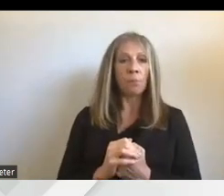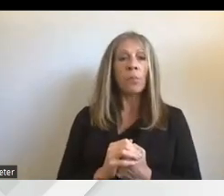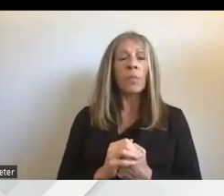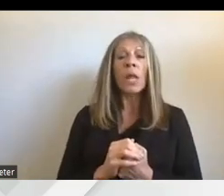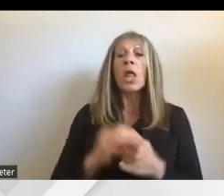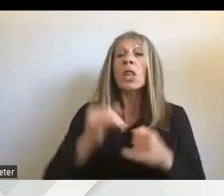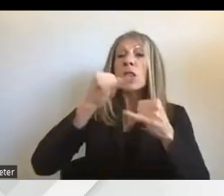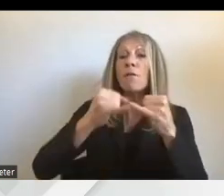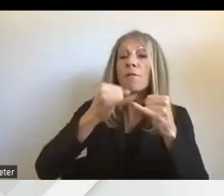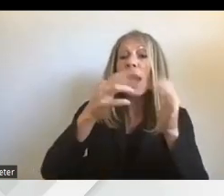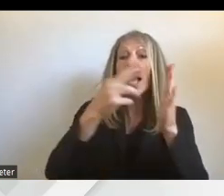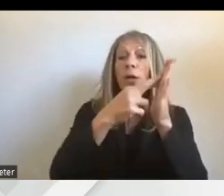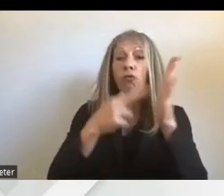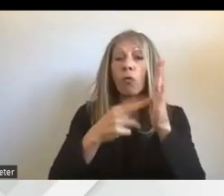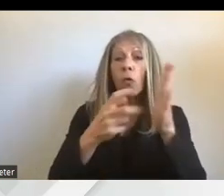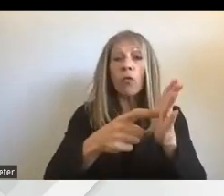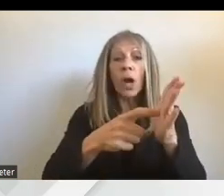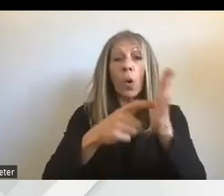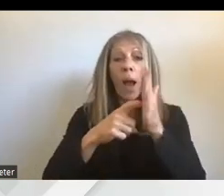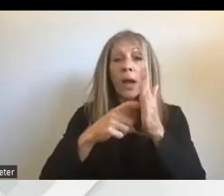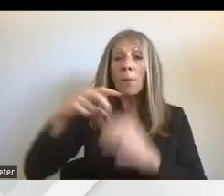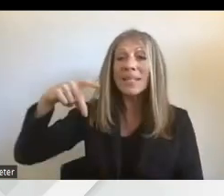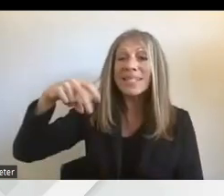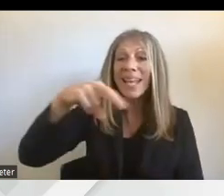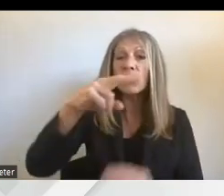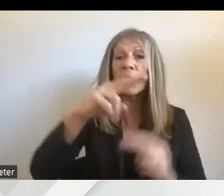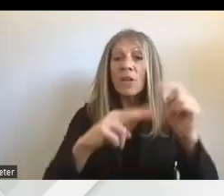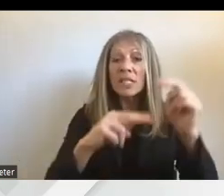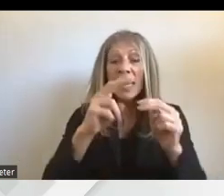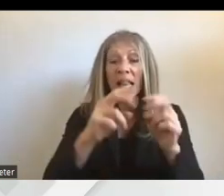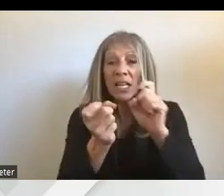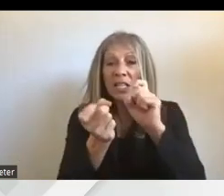The final rule requires that where pedestrian facilities are altered,